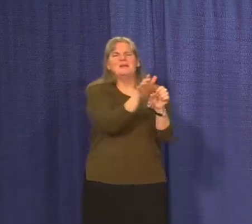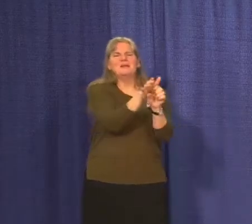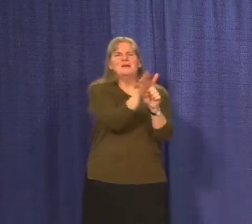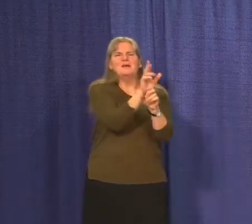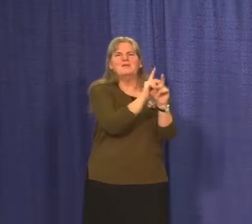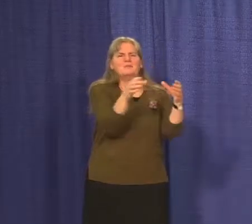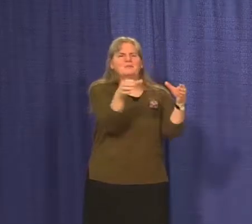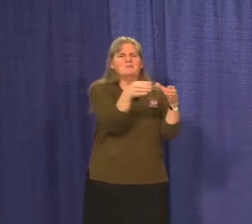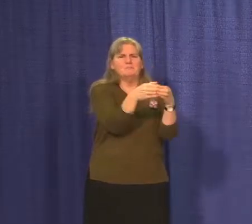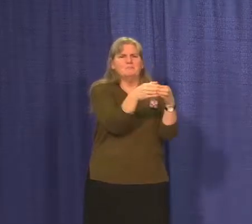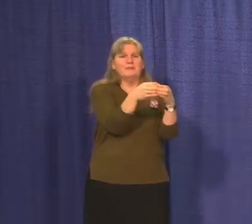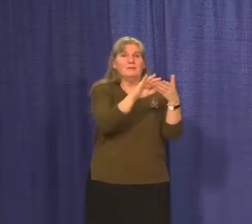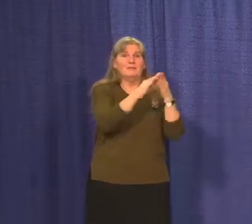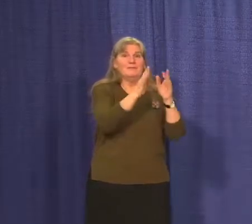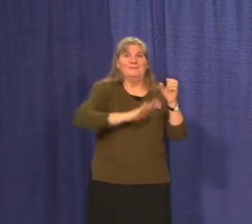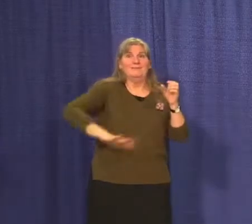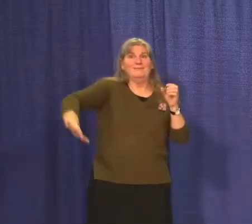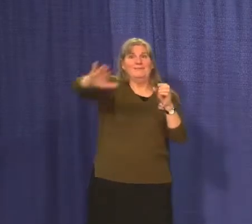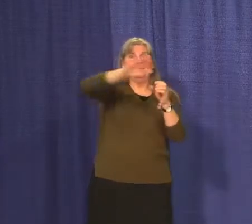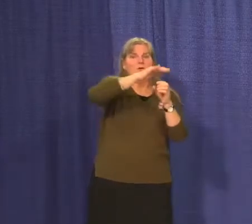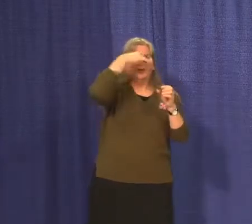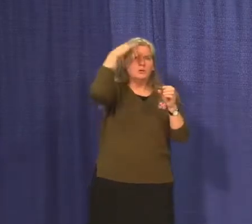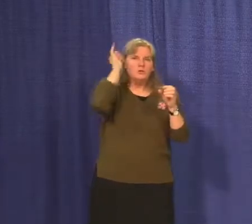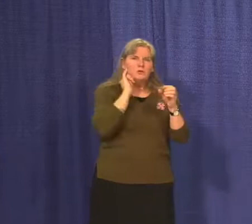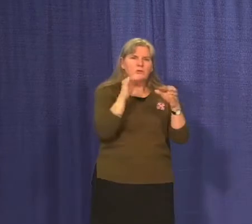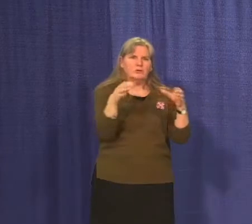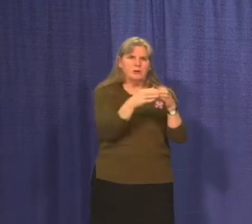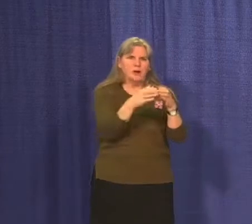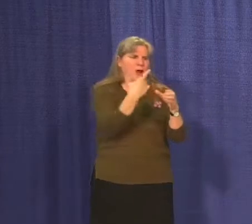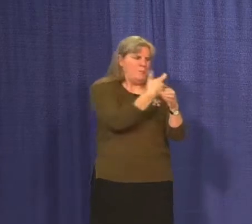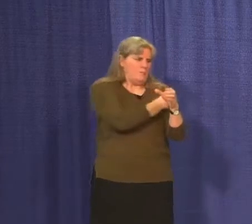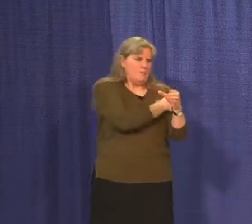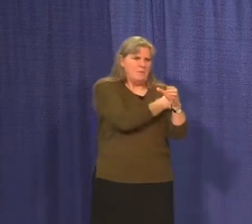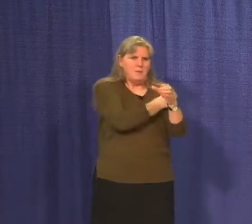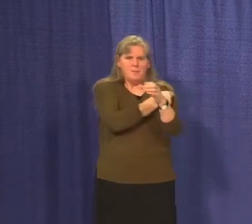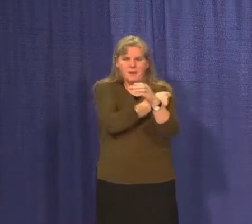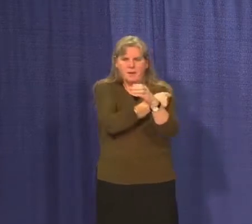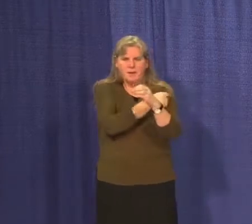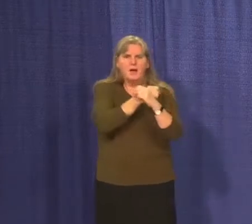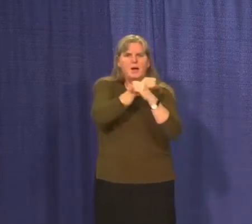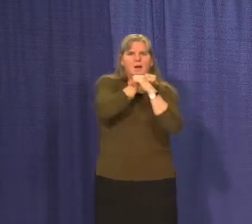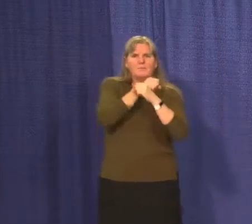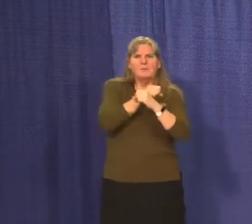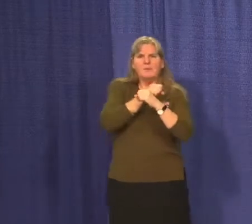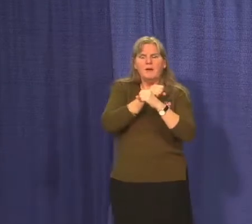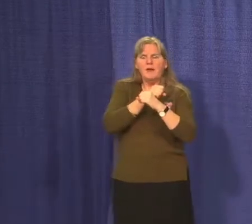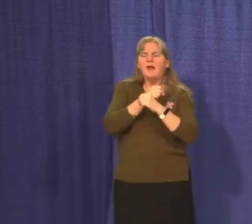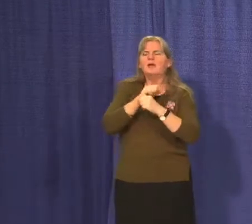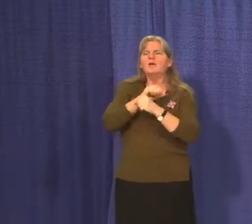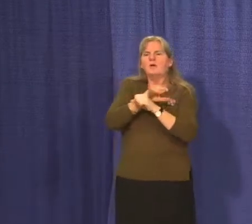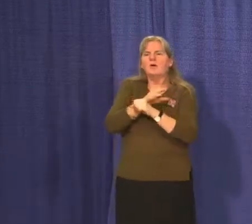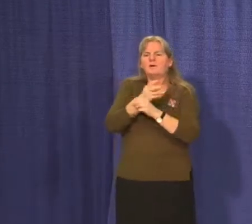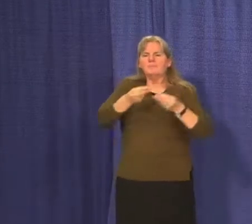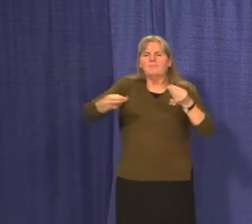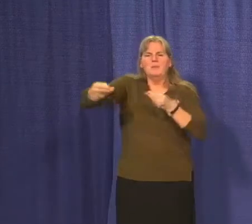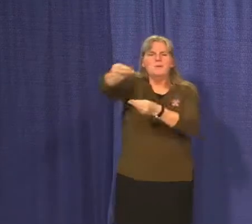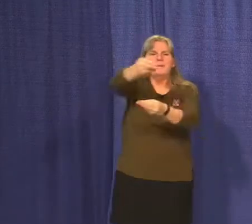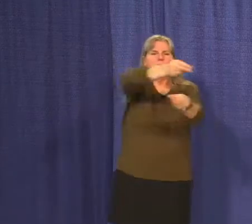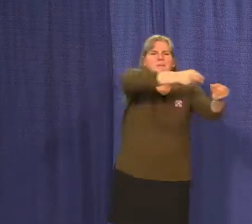enough people in the community, or the territory, are immunized to prevent circulation of the virus.